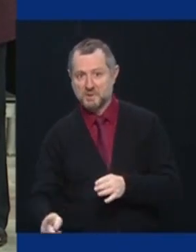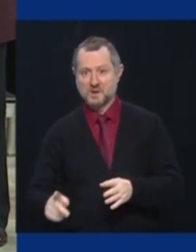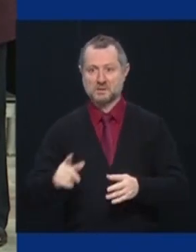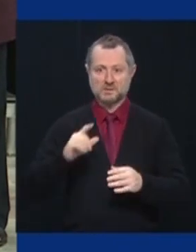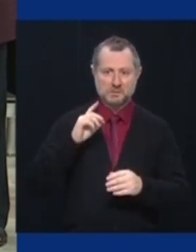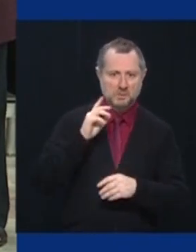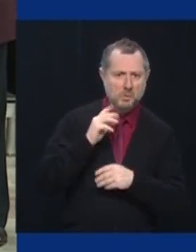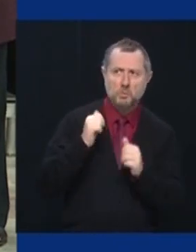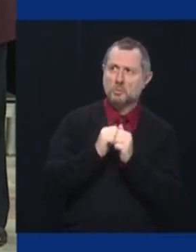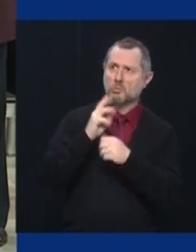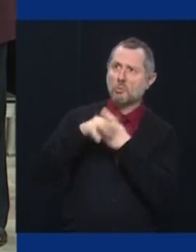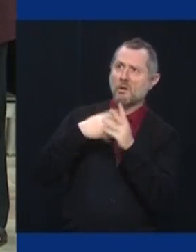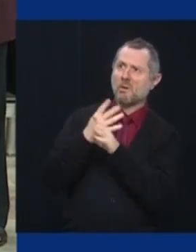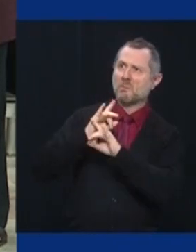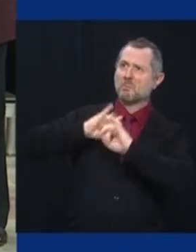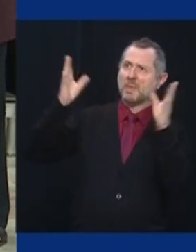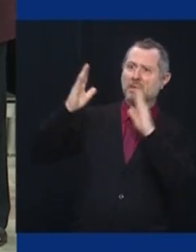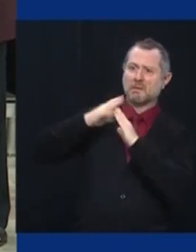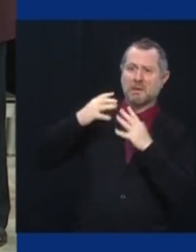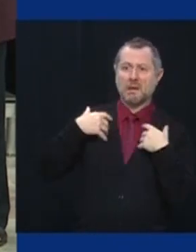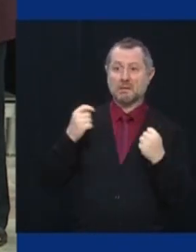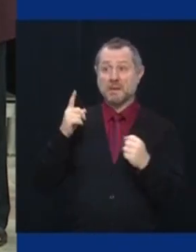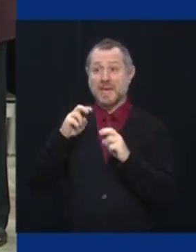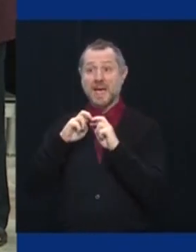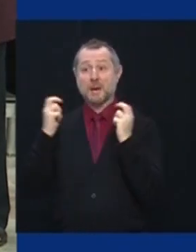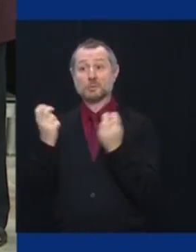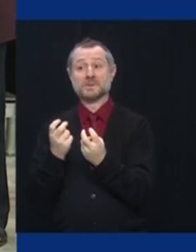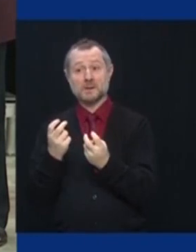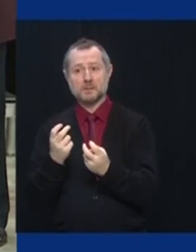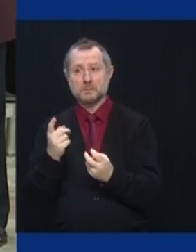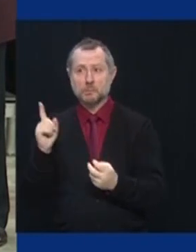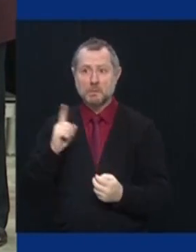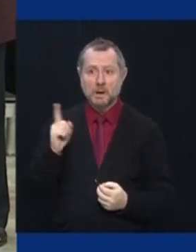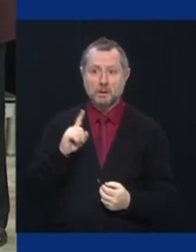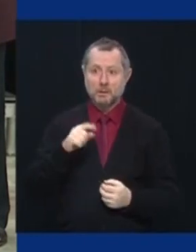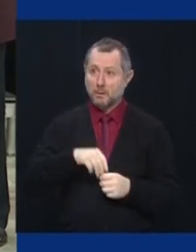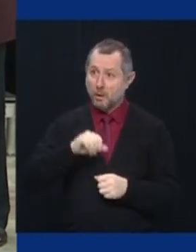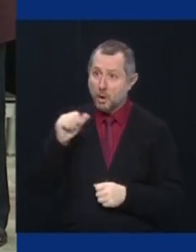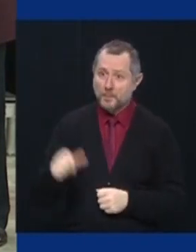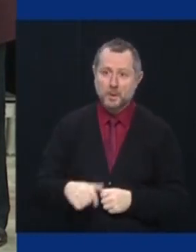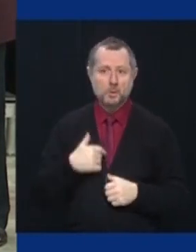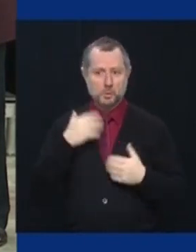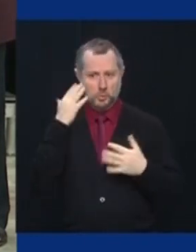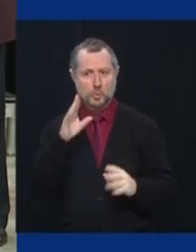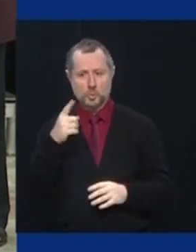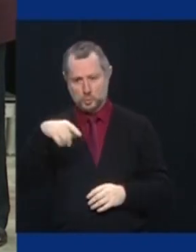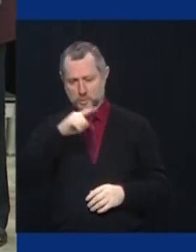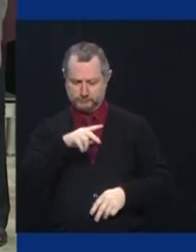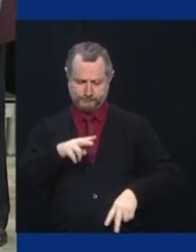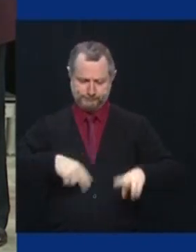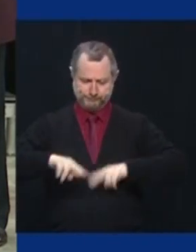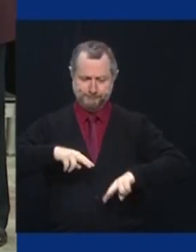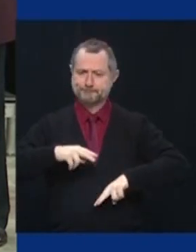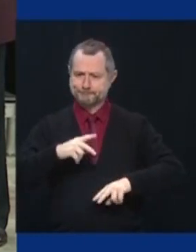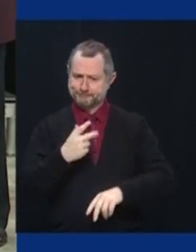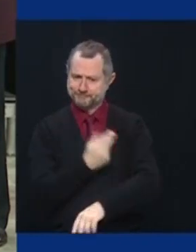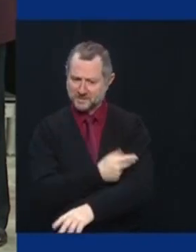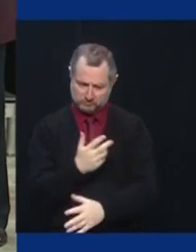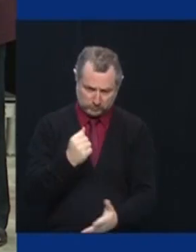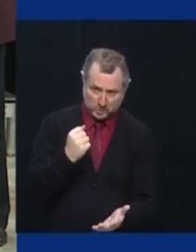BUT I HEARD THAT NEW YORK STATE HAD THE PROFESSIONALS WE'RE TALKING WORLDWIDE PROFESSIONALS. BUT THE COUNCIL THAT SITS